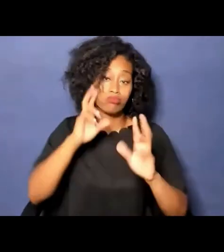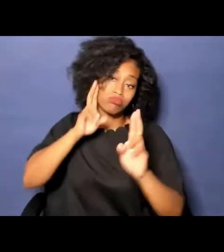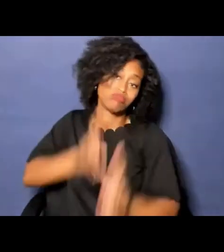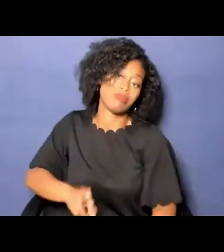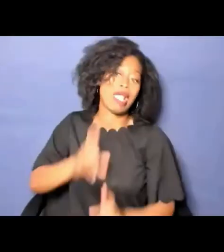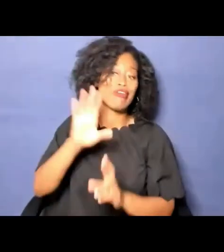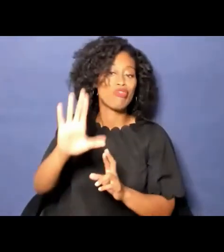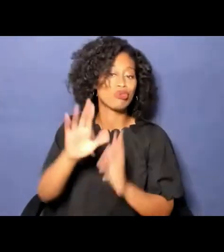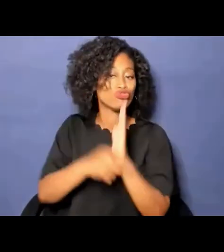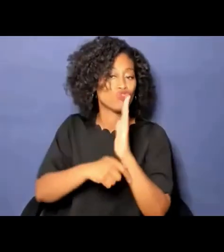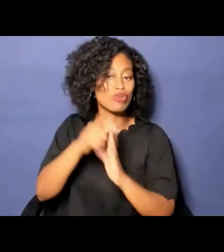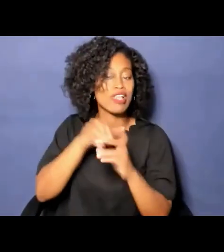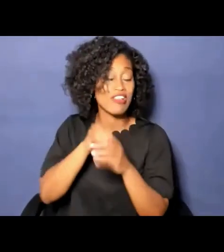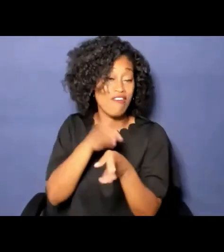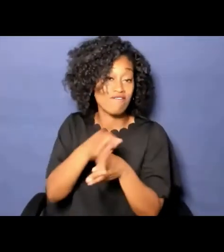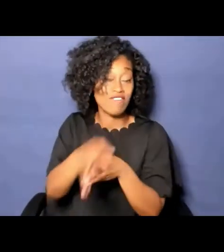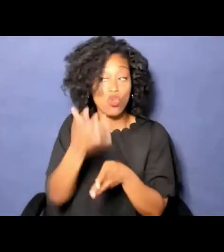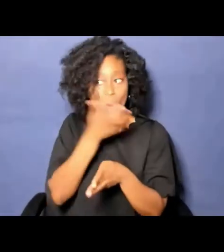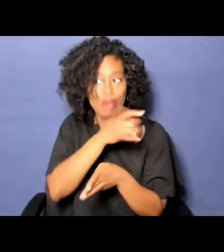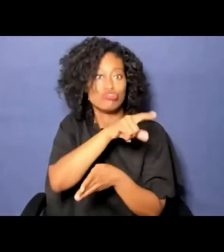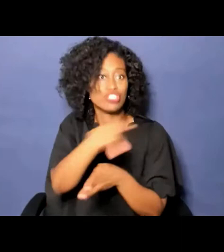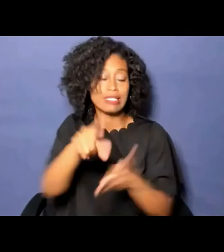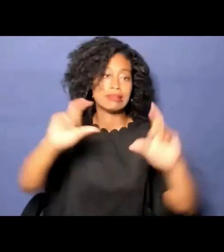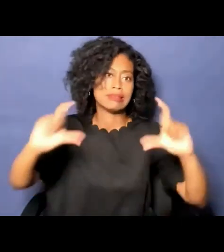She is 1 of the most cited scholars